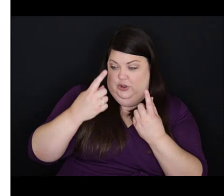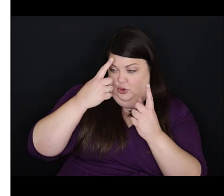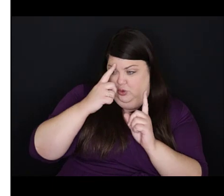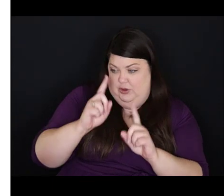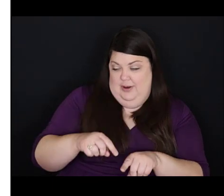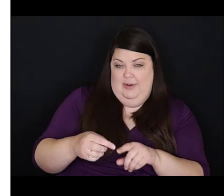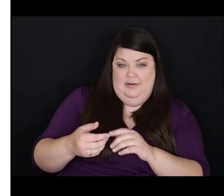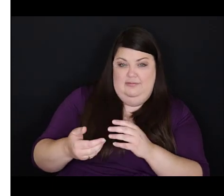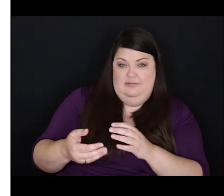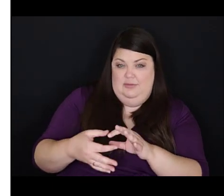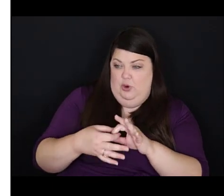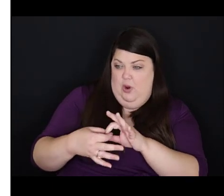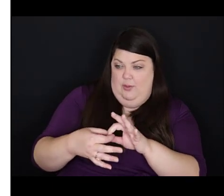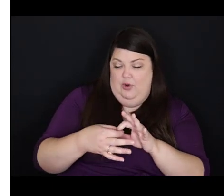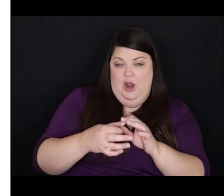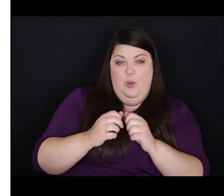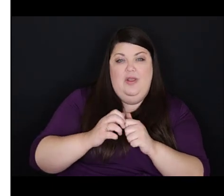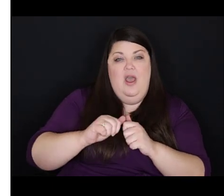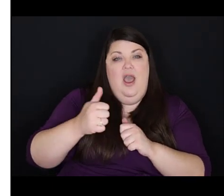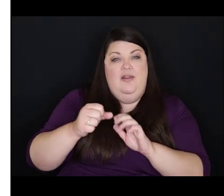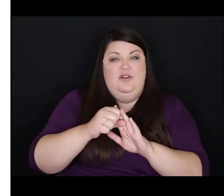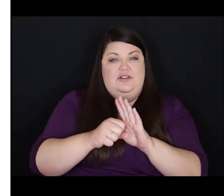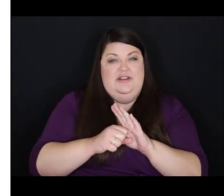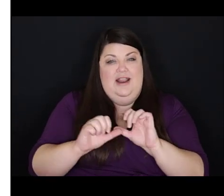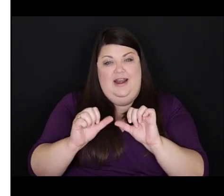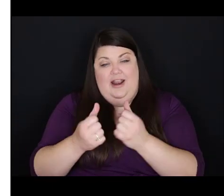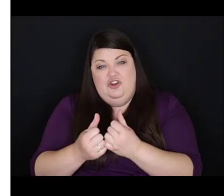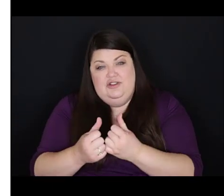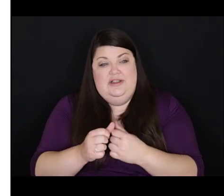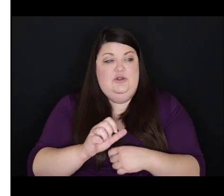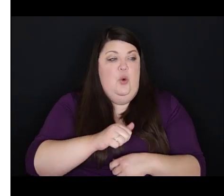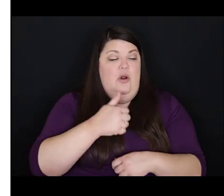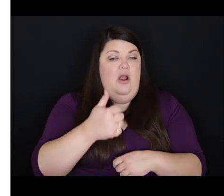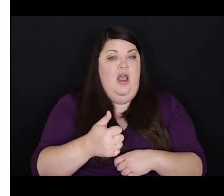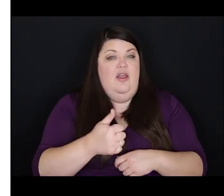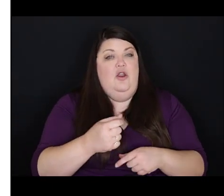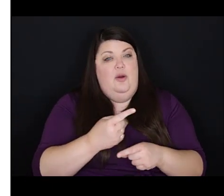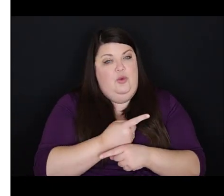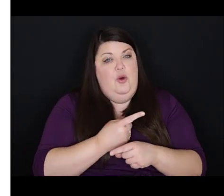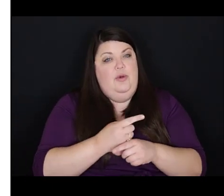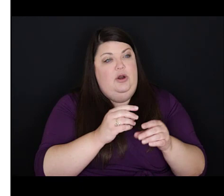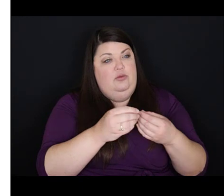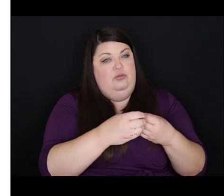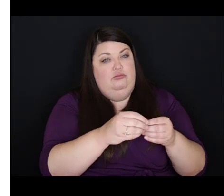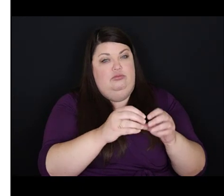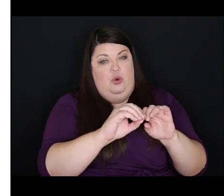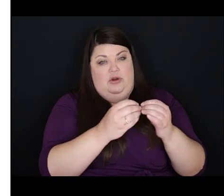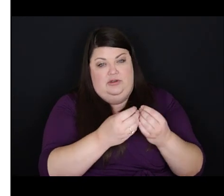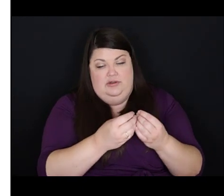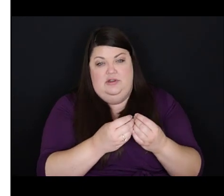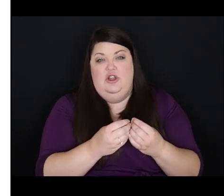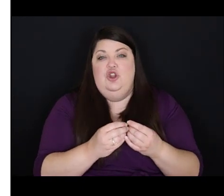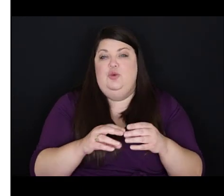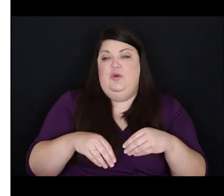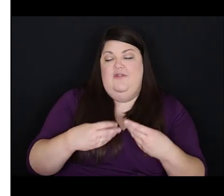with other State agencies and other appropriate entities in order to provide supported employment